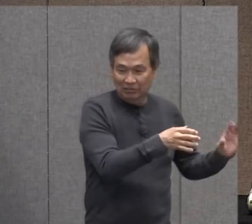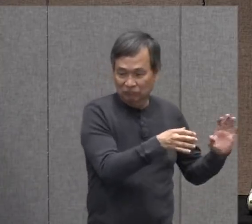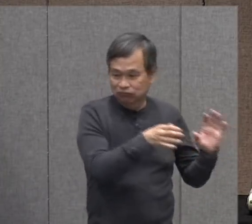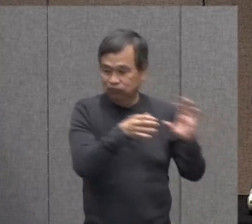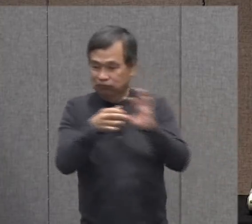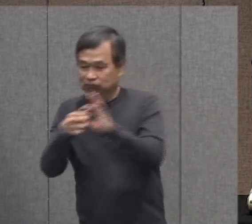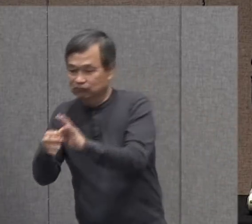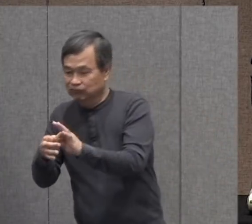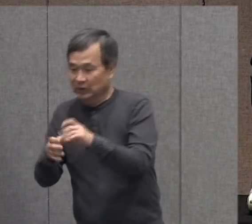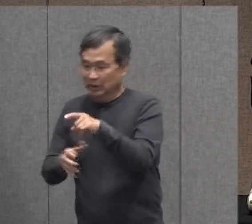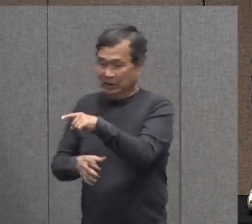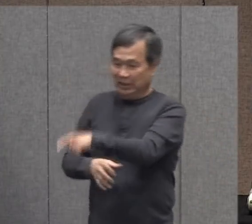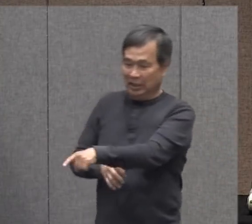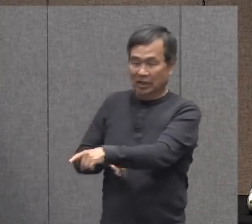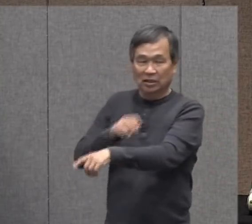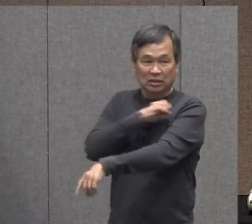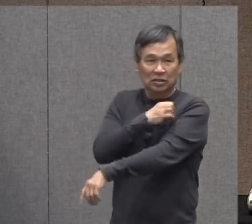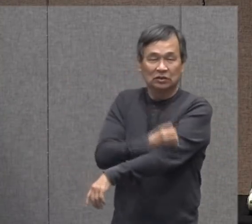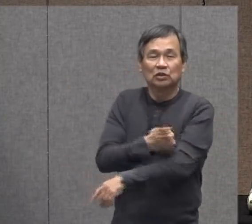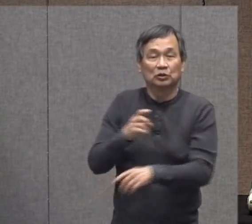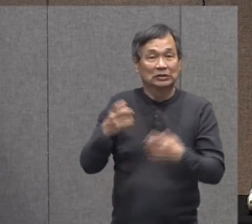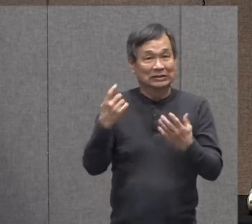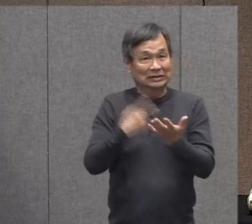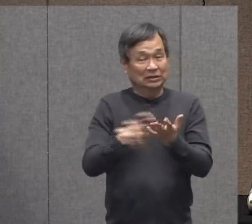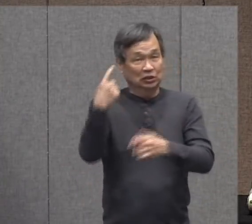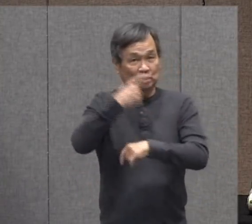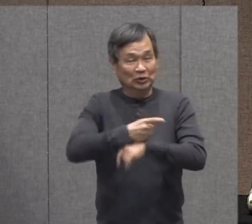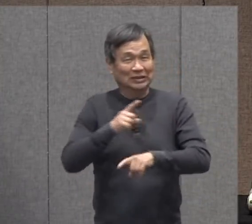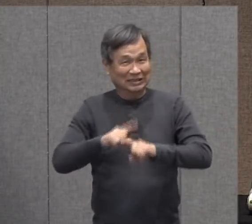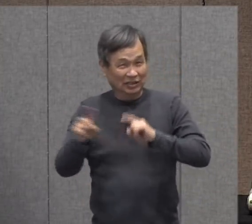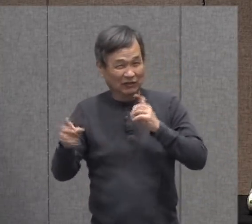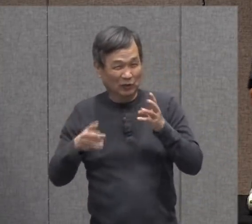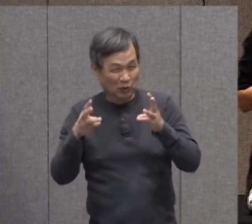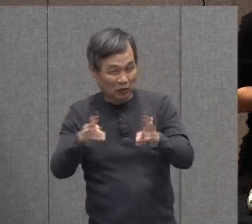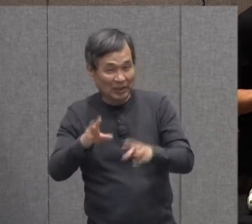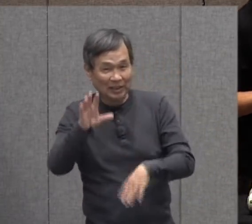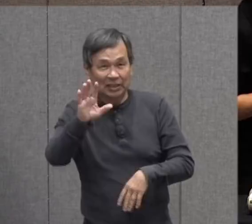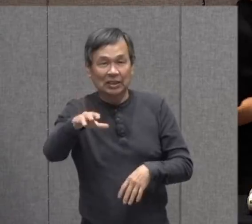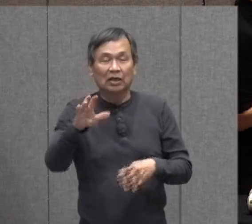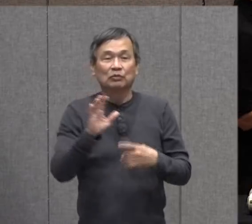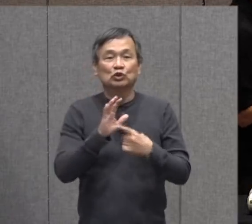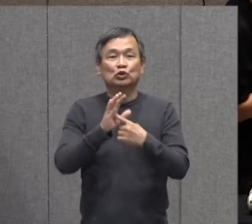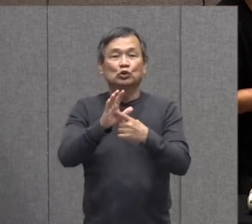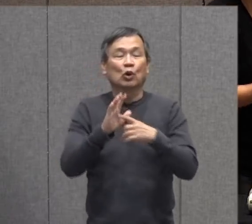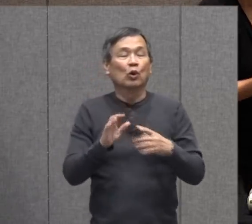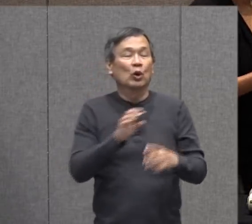and that's something we're gonna talk about today. So, here are some examples of energy transfer.